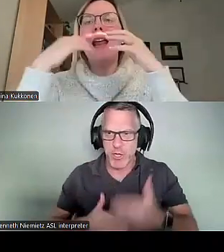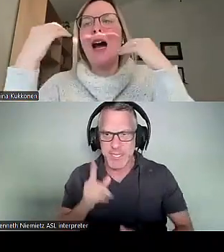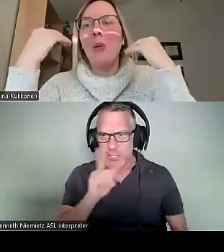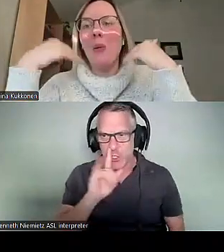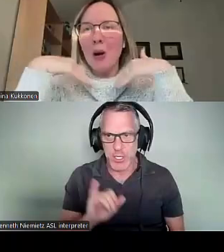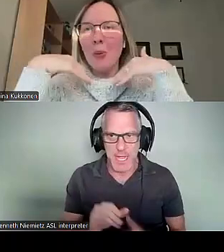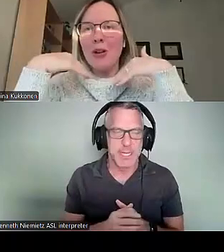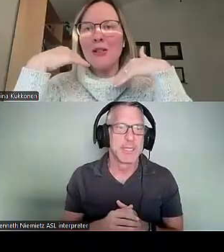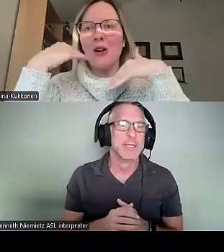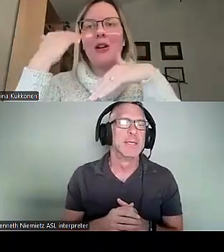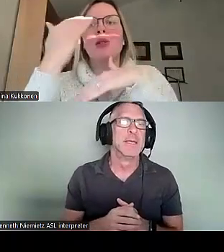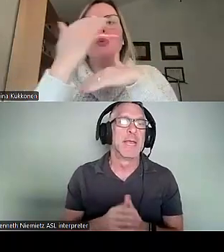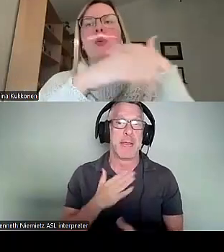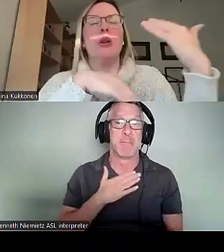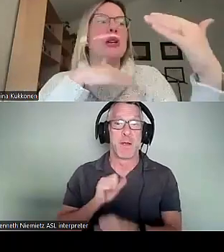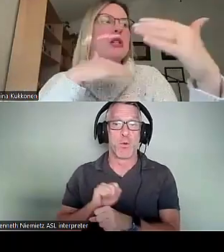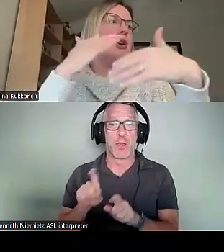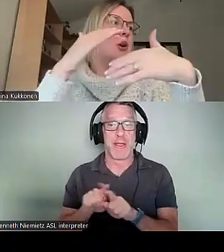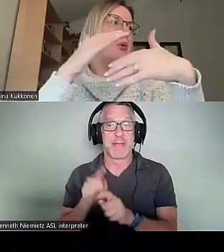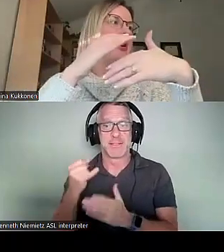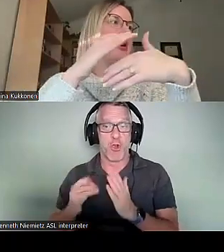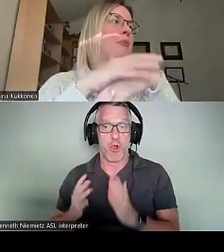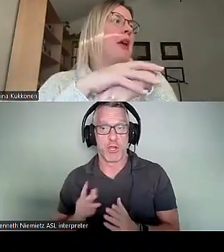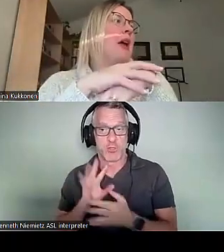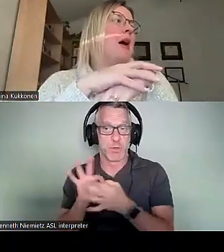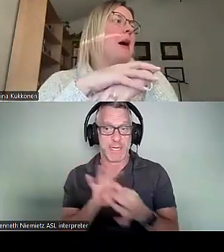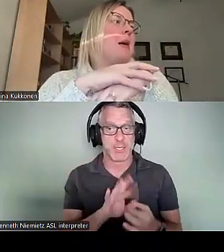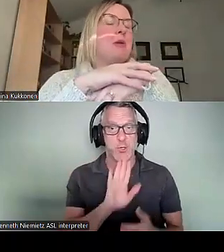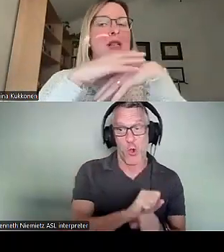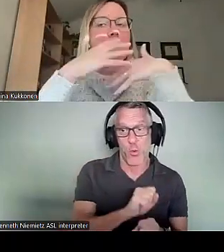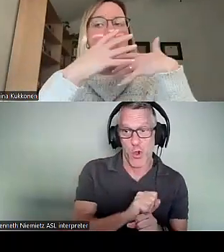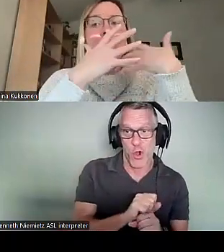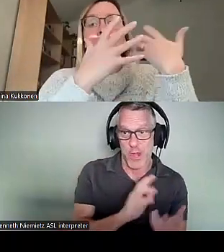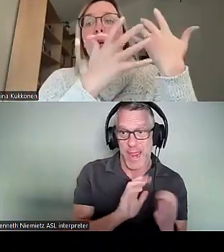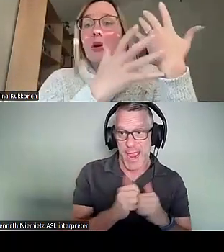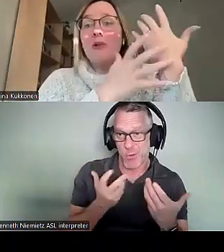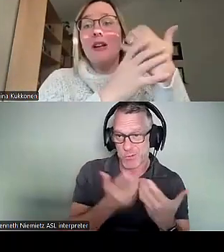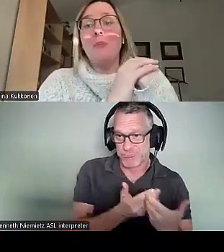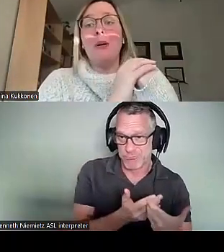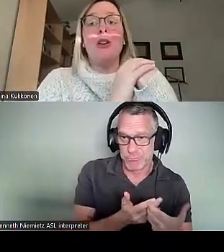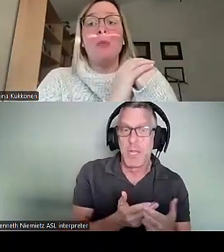and how my work as an artist would relate to her work? But was definitely motivated by the